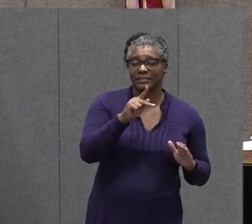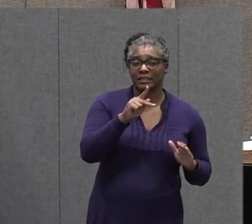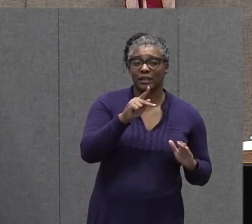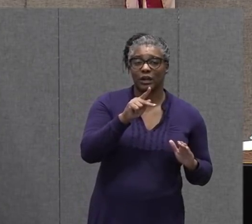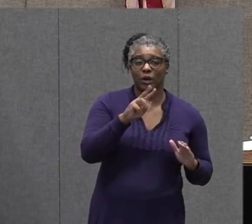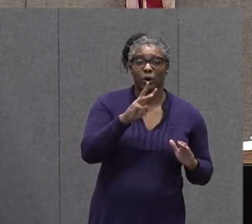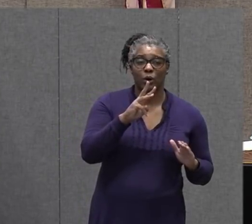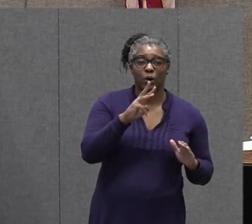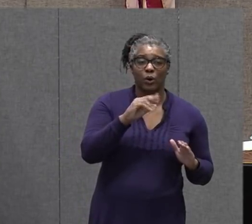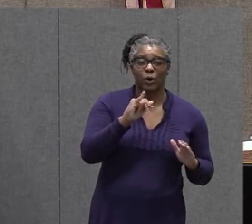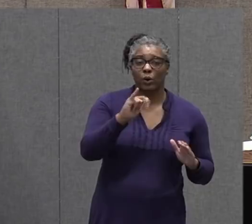wobbly bowl?